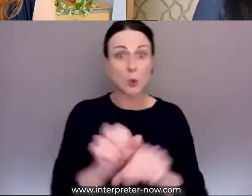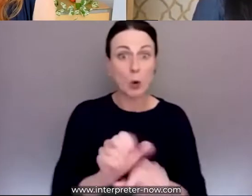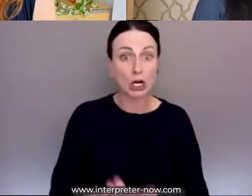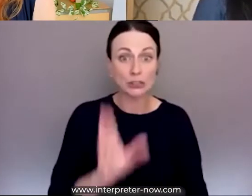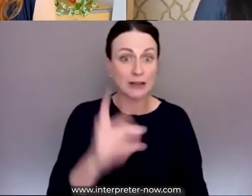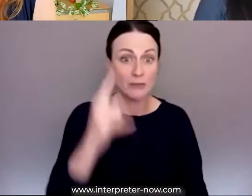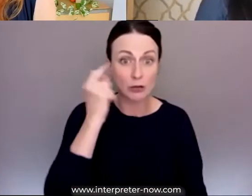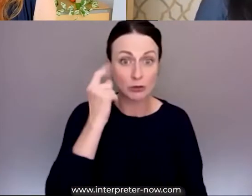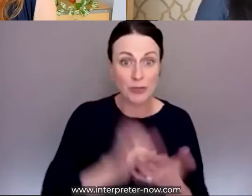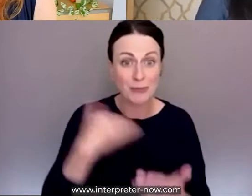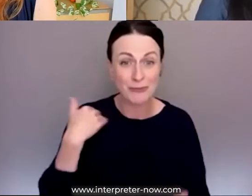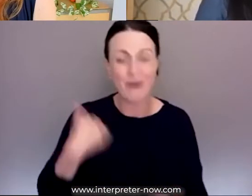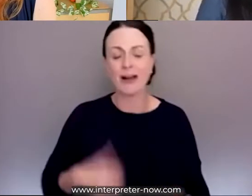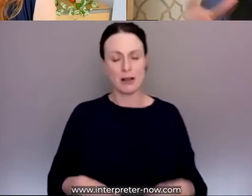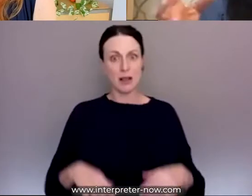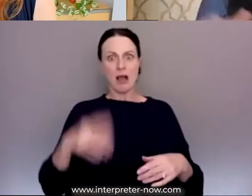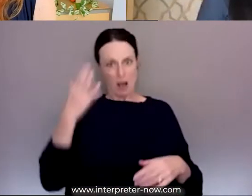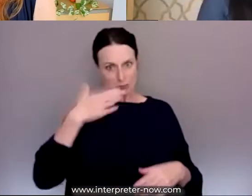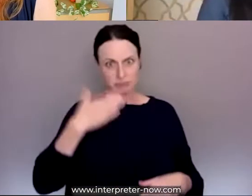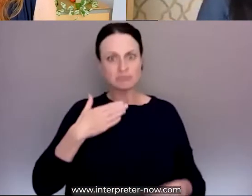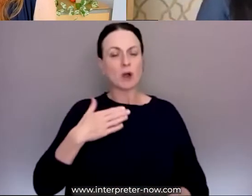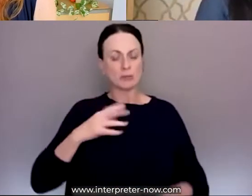We understood how frontline workers bear the brunt of this.